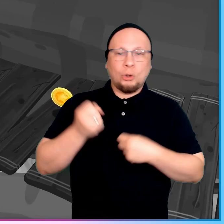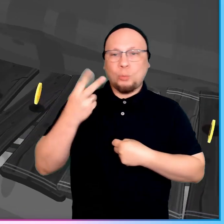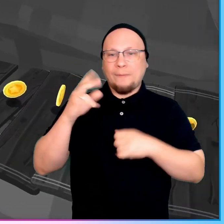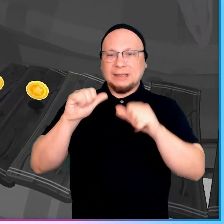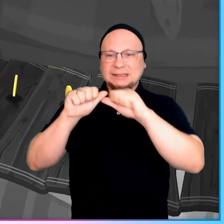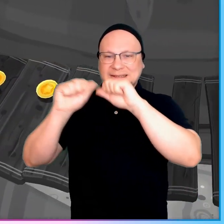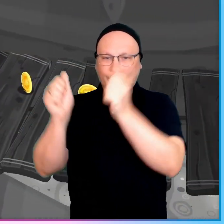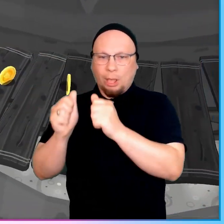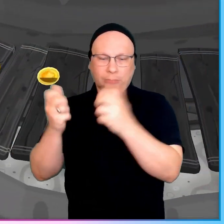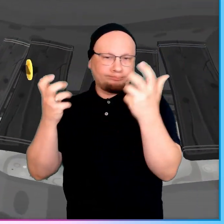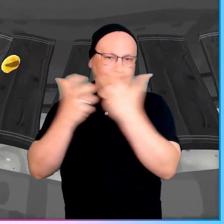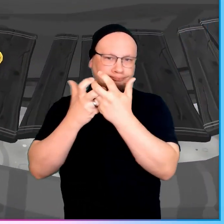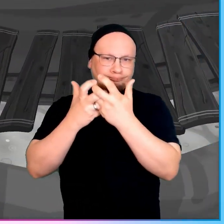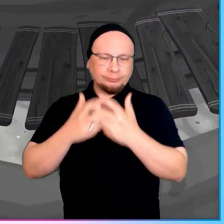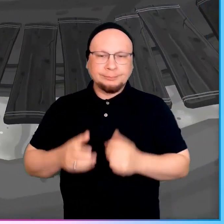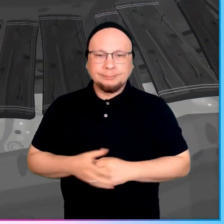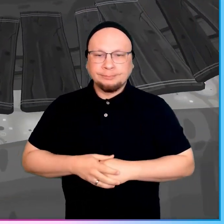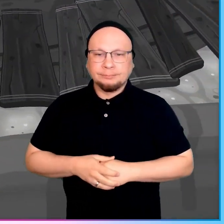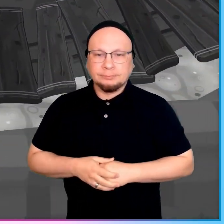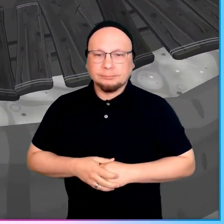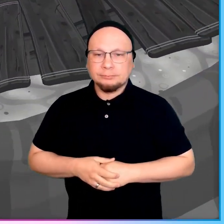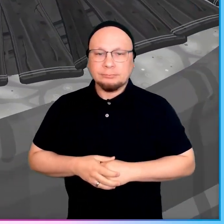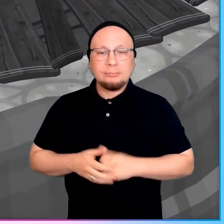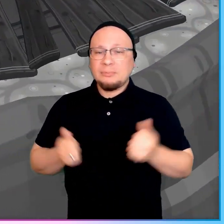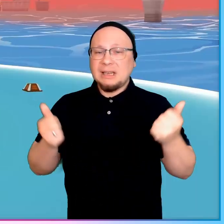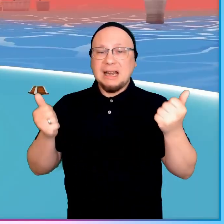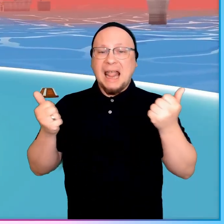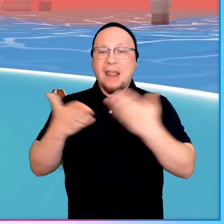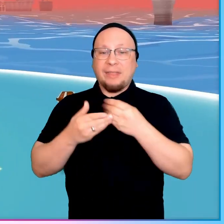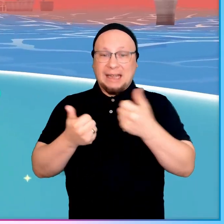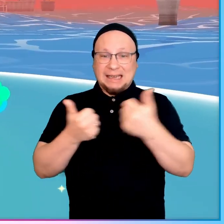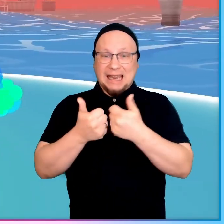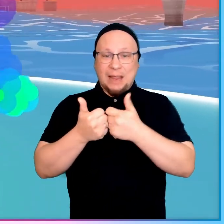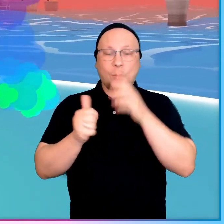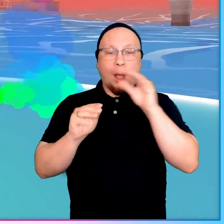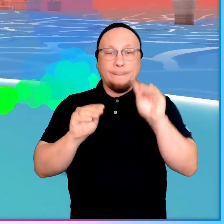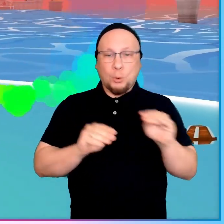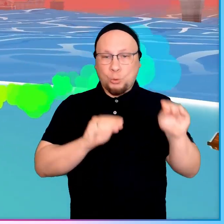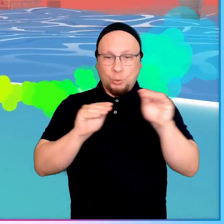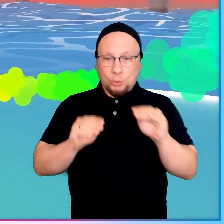Items that you can interact with in the game are always animated, and highlighted with colour too.